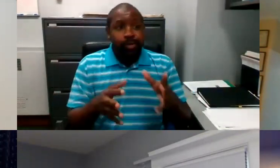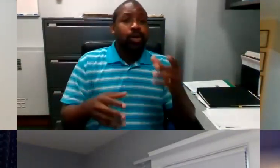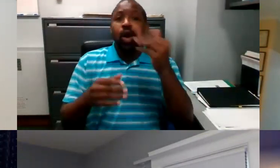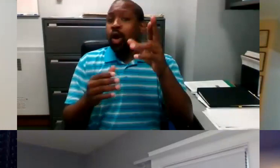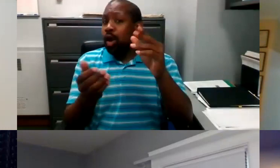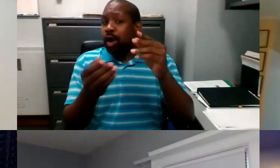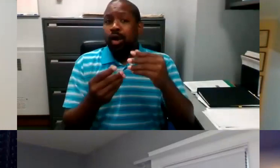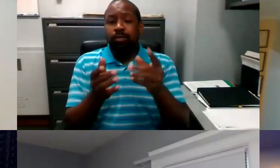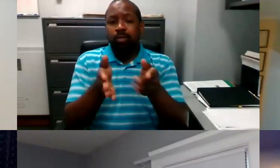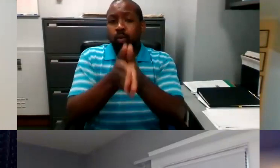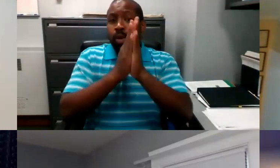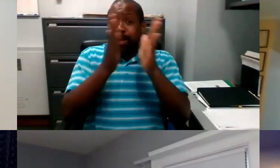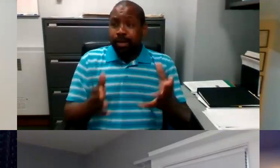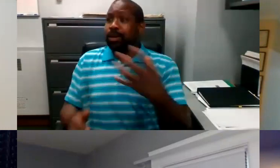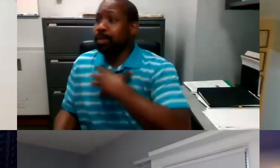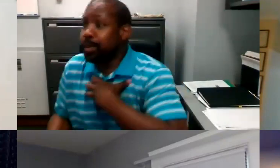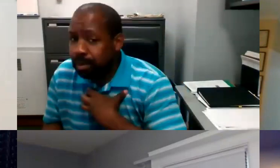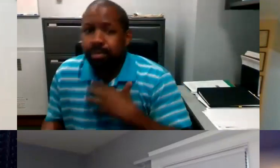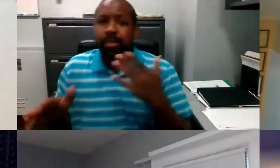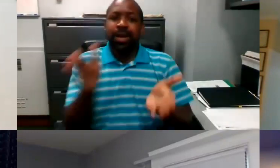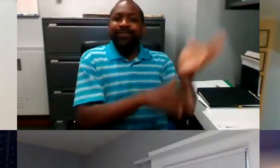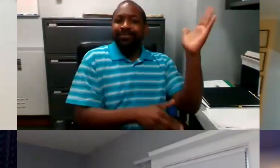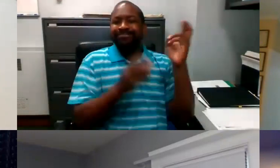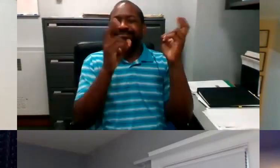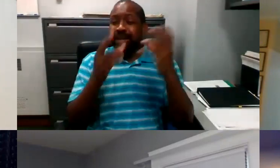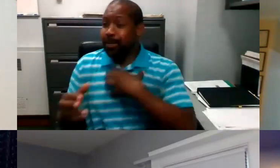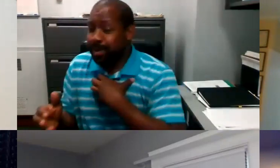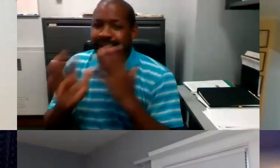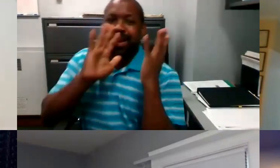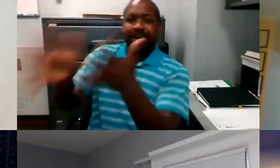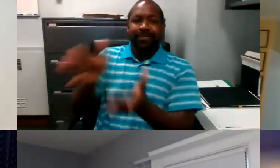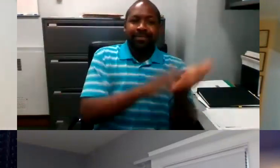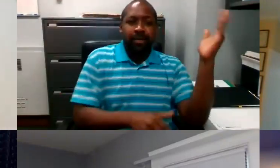THAT THESE SITUATIONS WEREN'T DOCUMENTED.